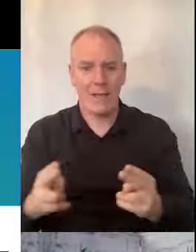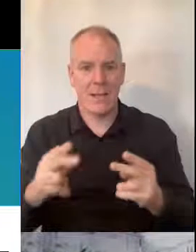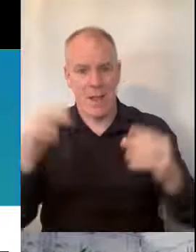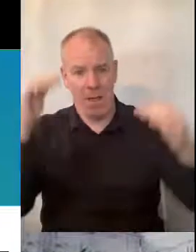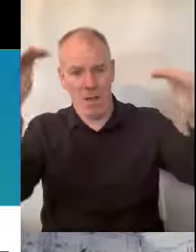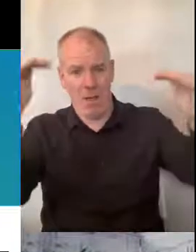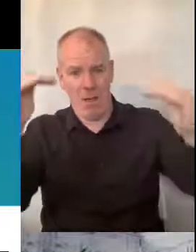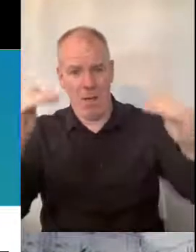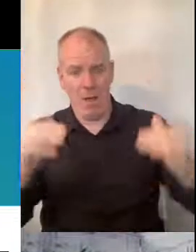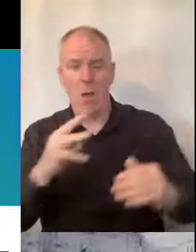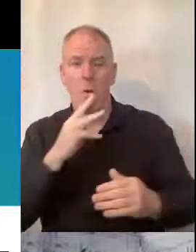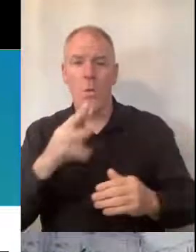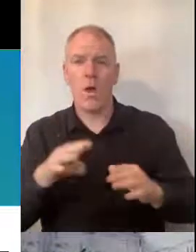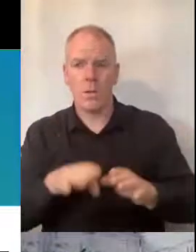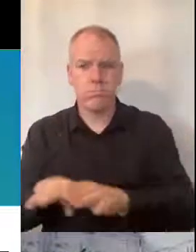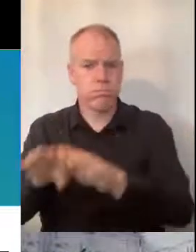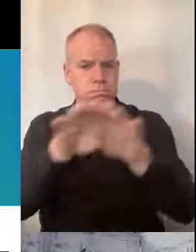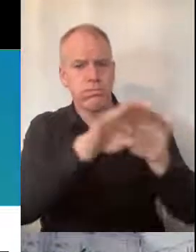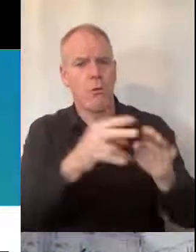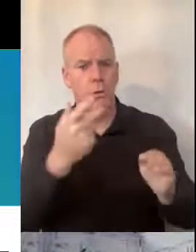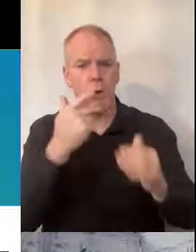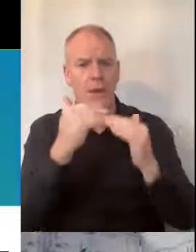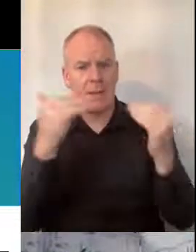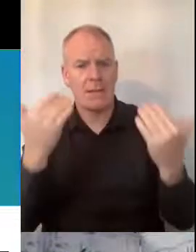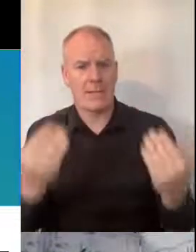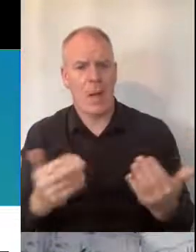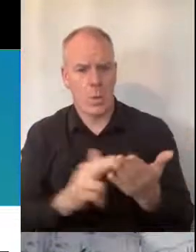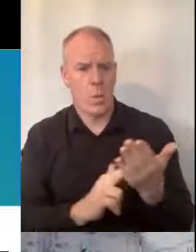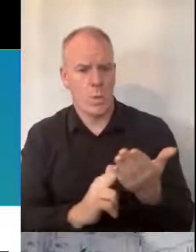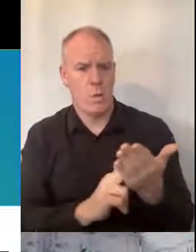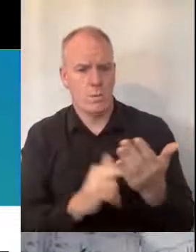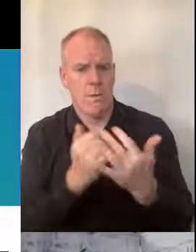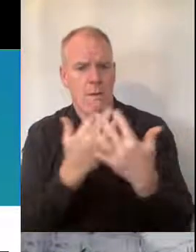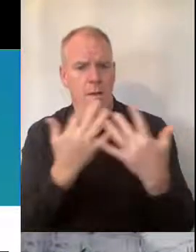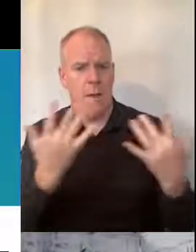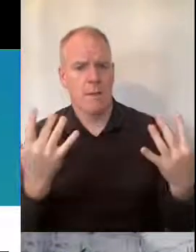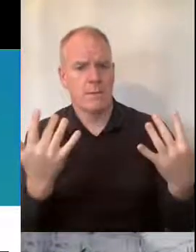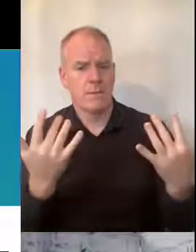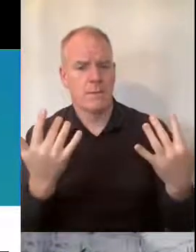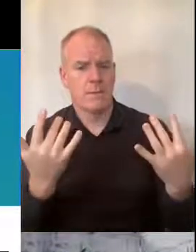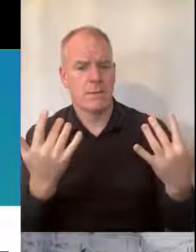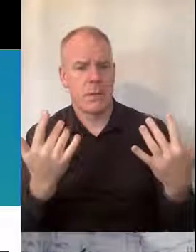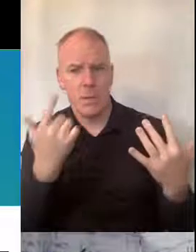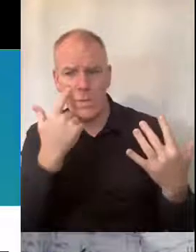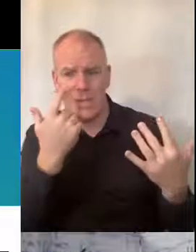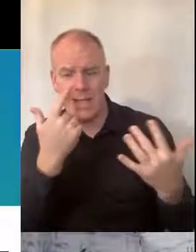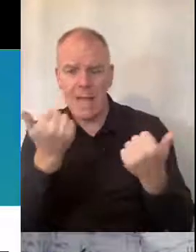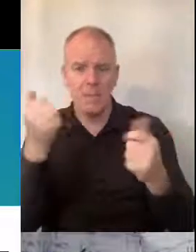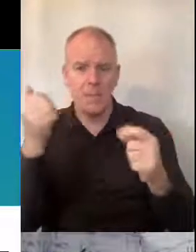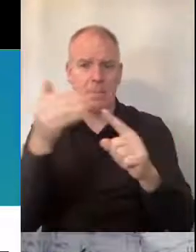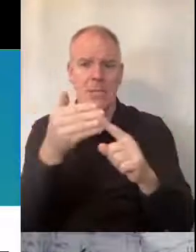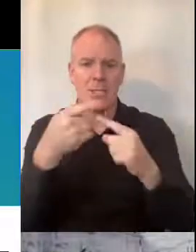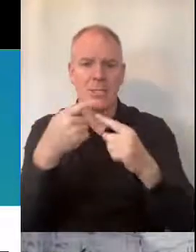very common across third level at the moment are continuing. So if you were to look at anybody's mission statement and.